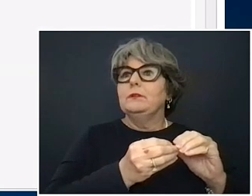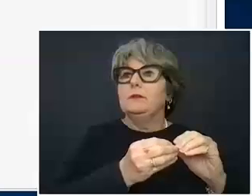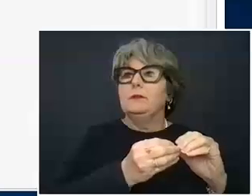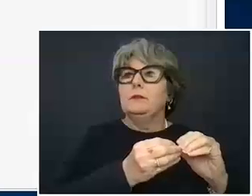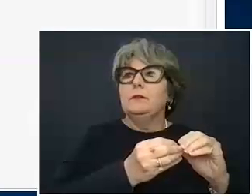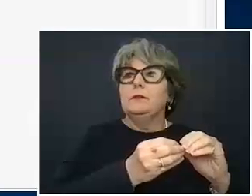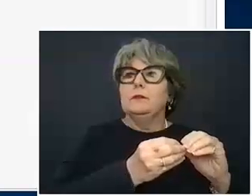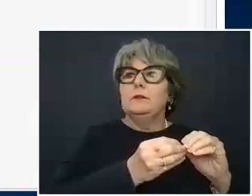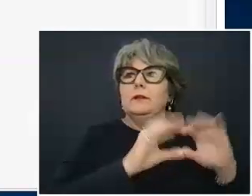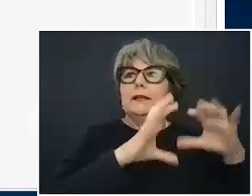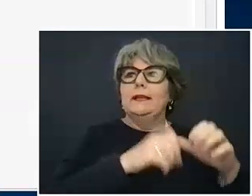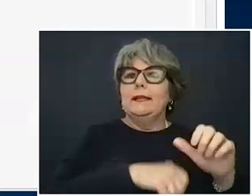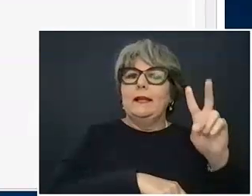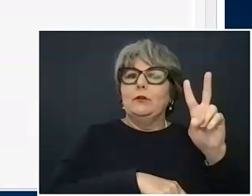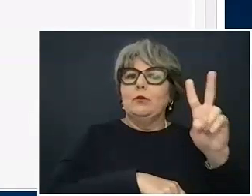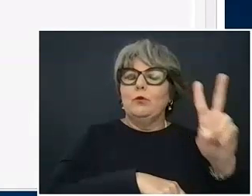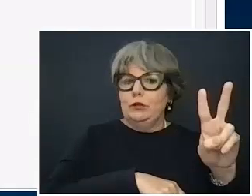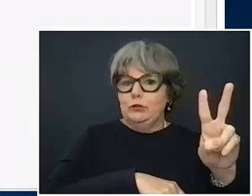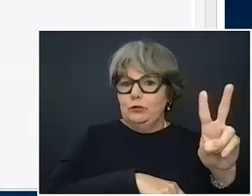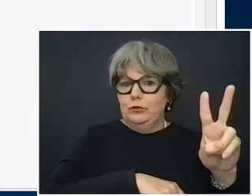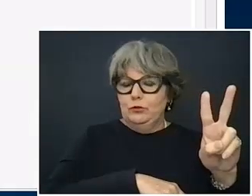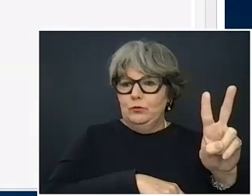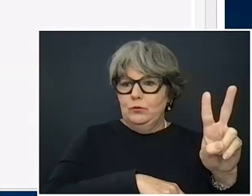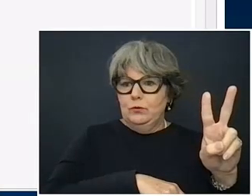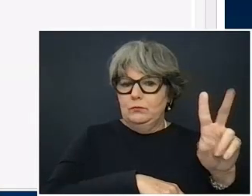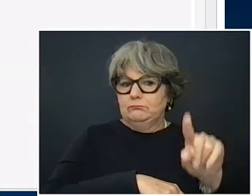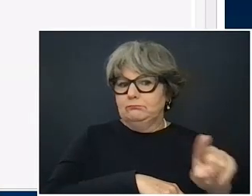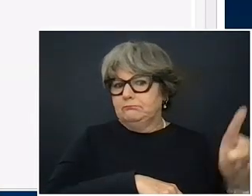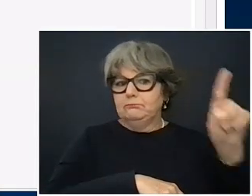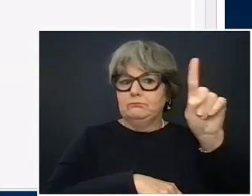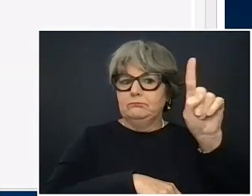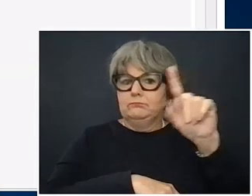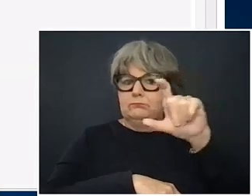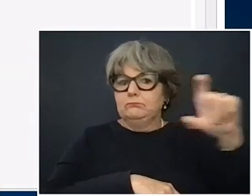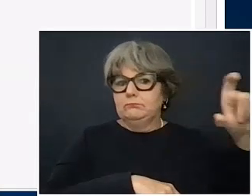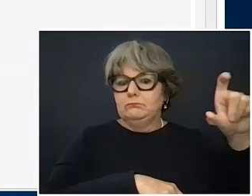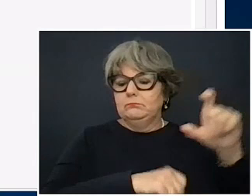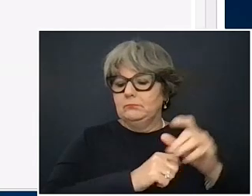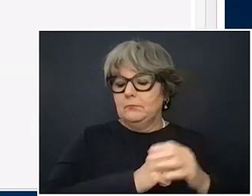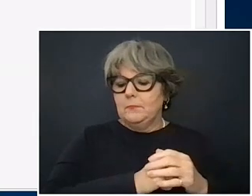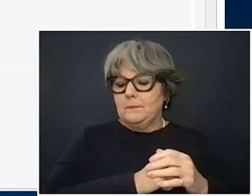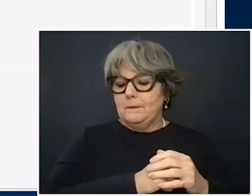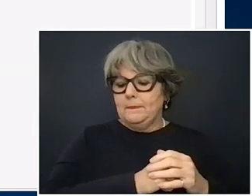here, where they are already on the sort